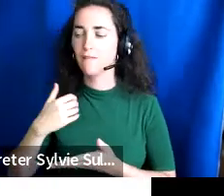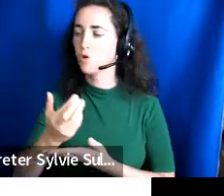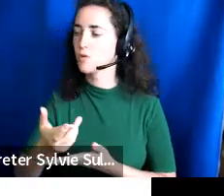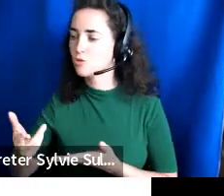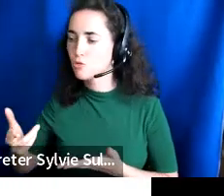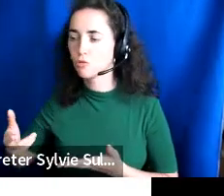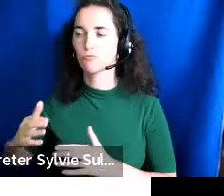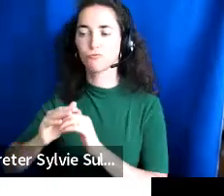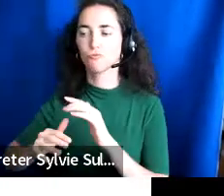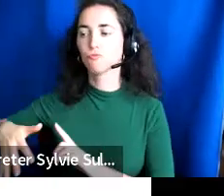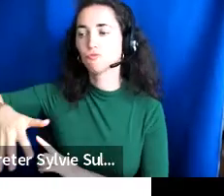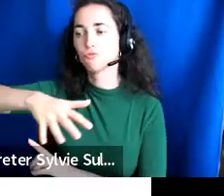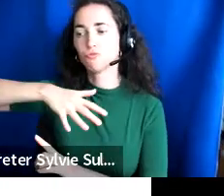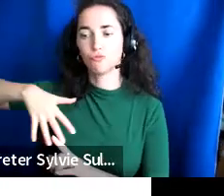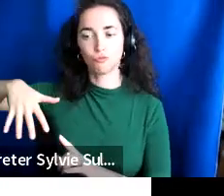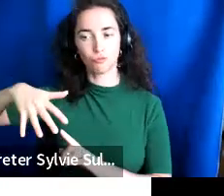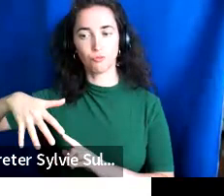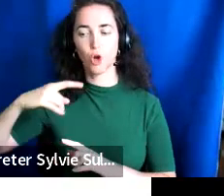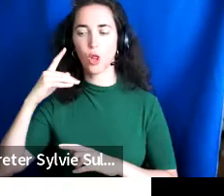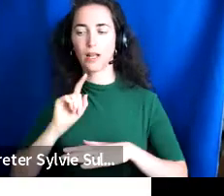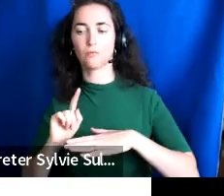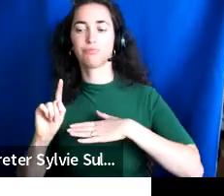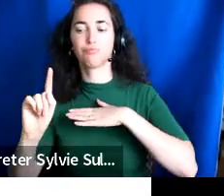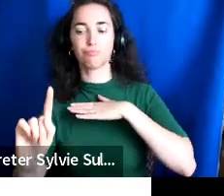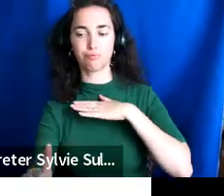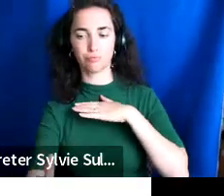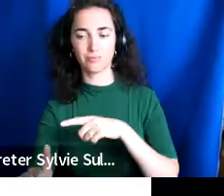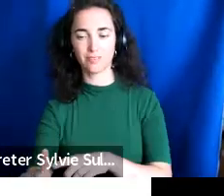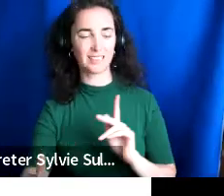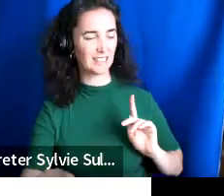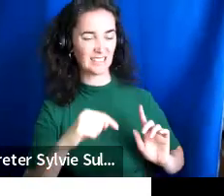That's where we had created the gap between 2 people.